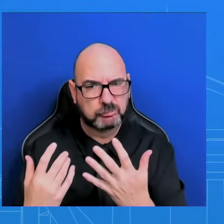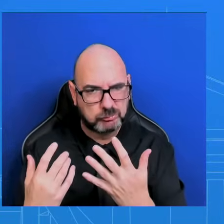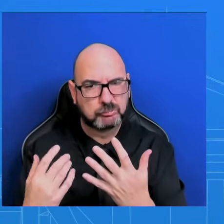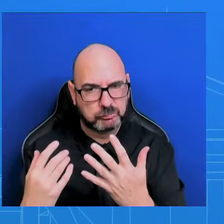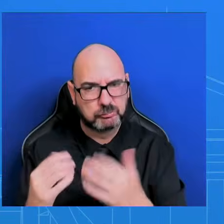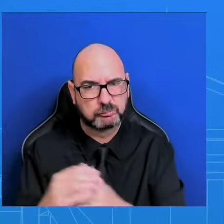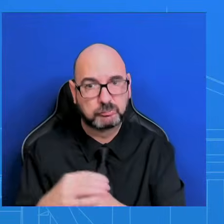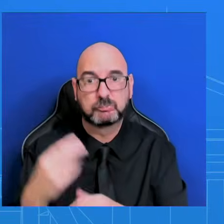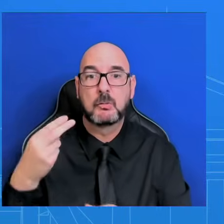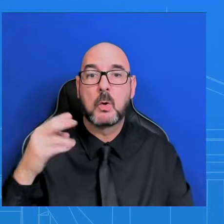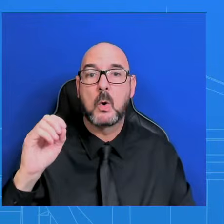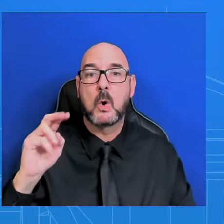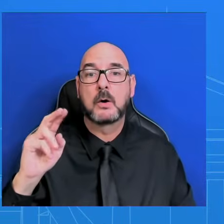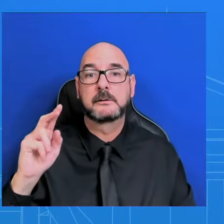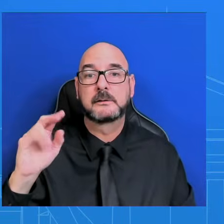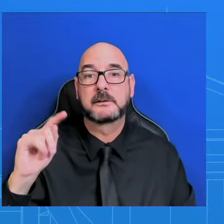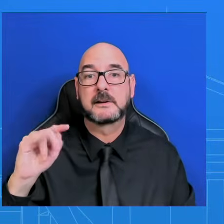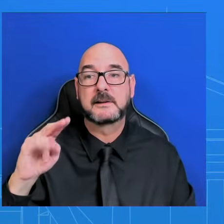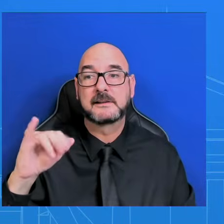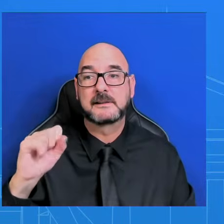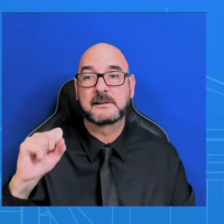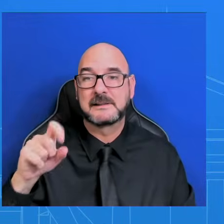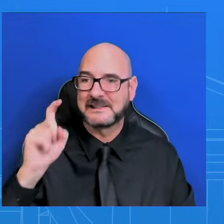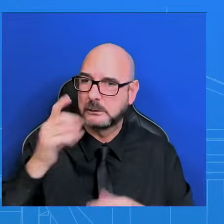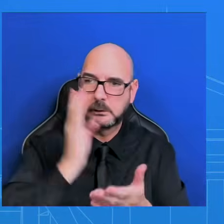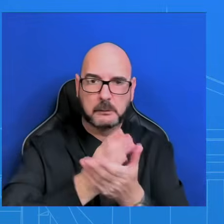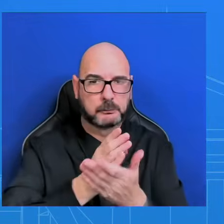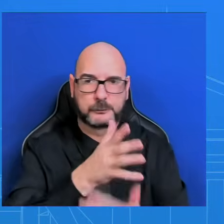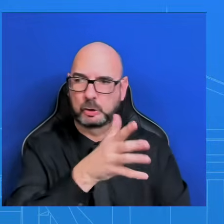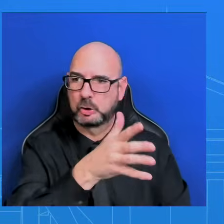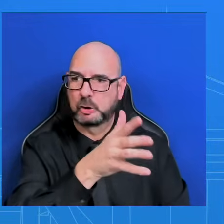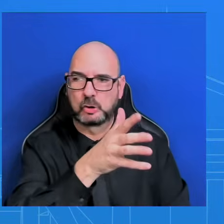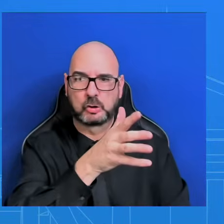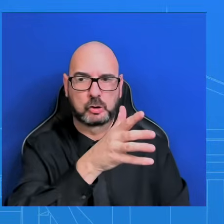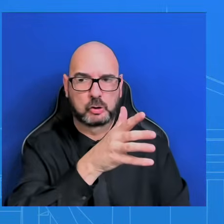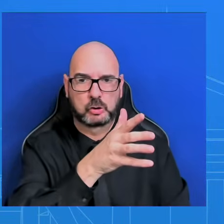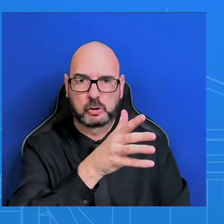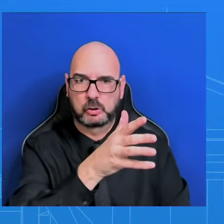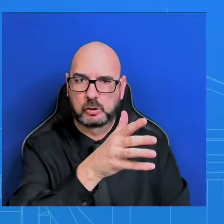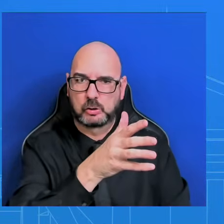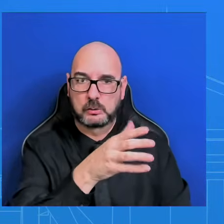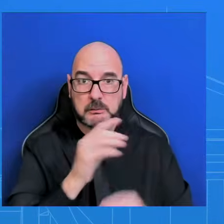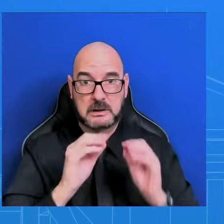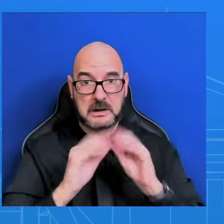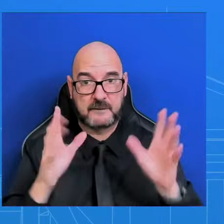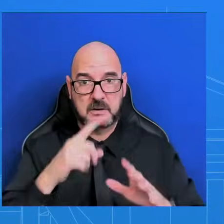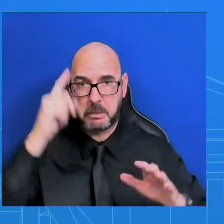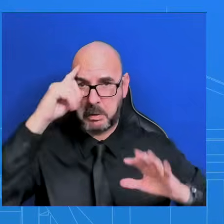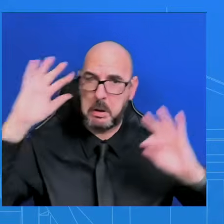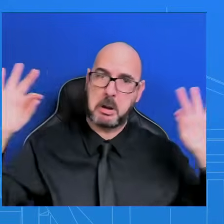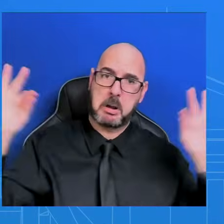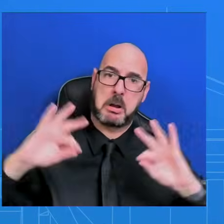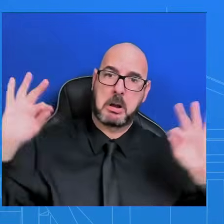Clearly, they've made opposite choices. So, we have choices to make too, and we have options available to us as well.